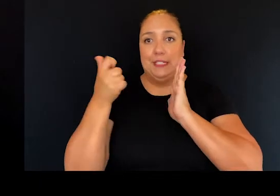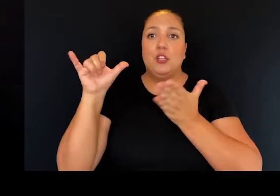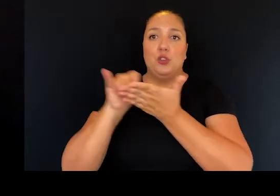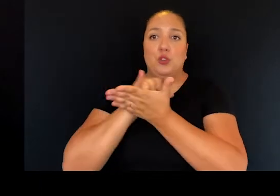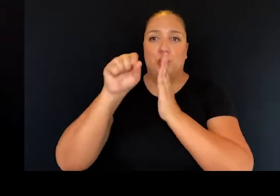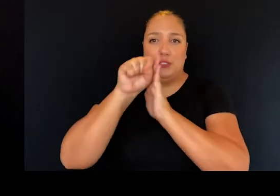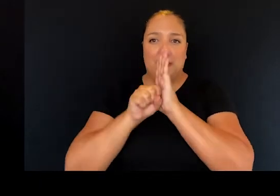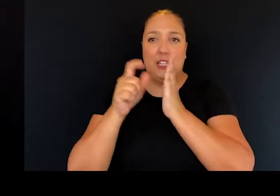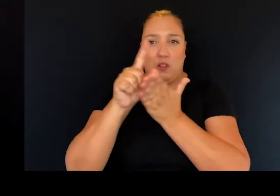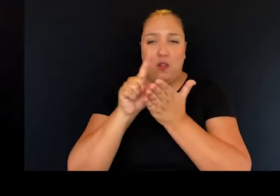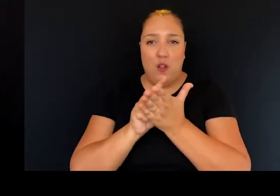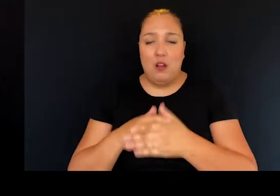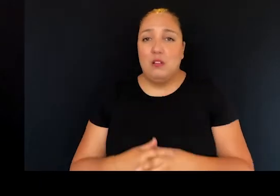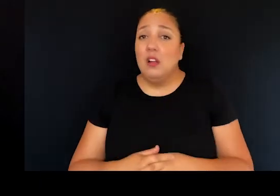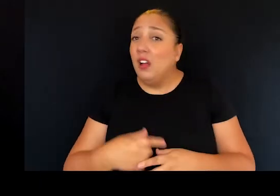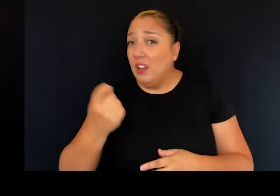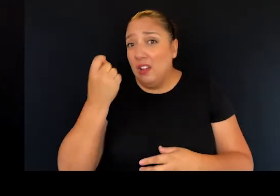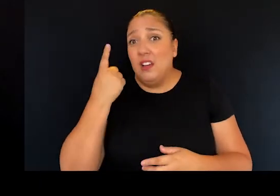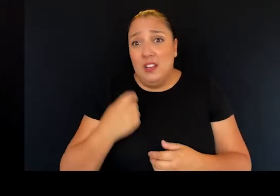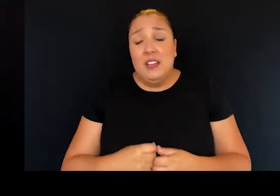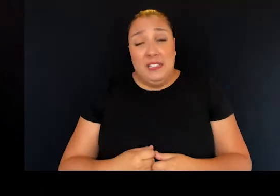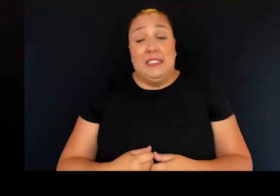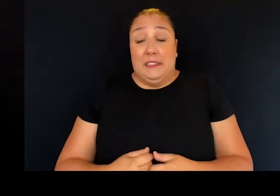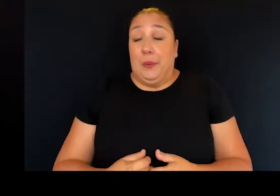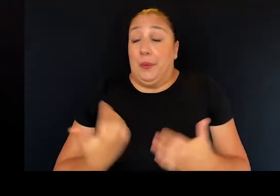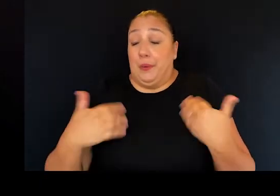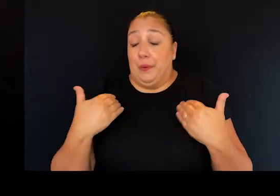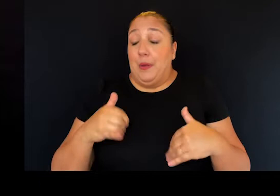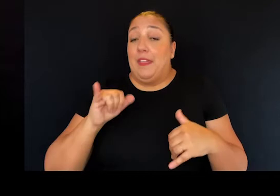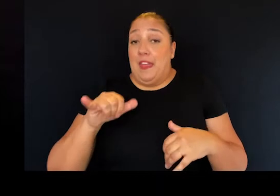in a lot of people's language and in their,